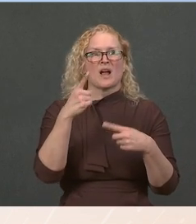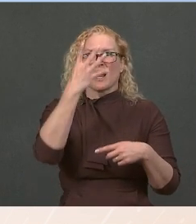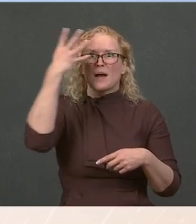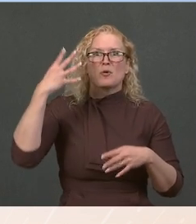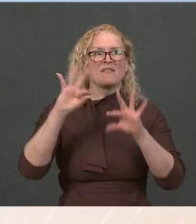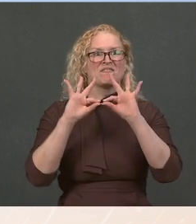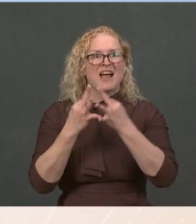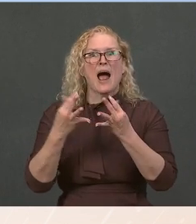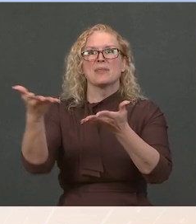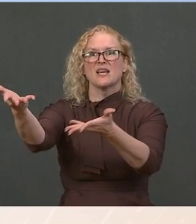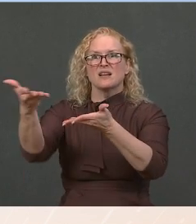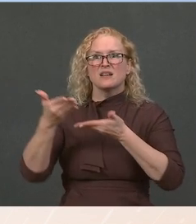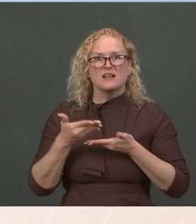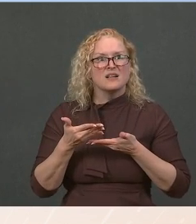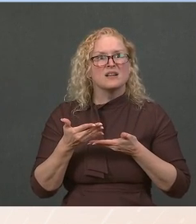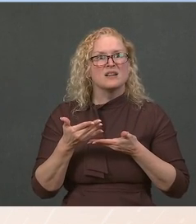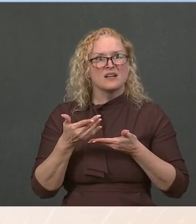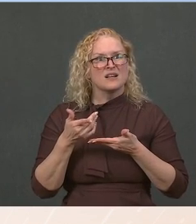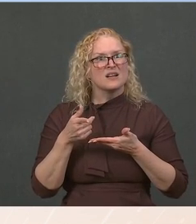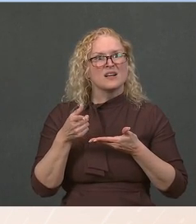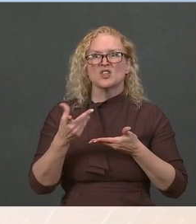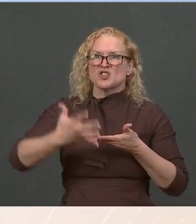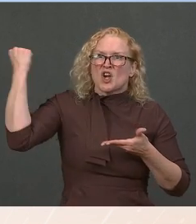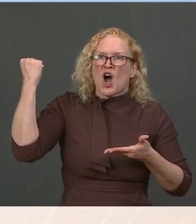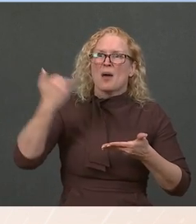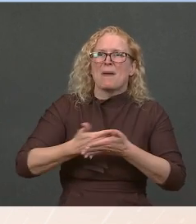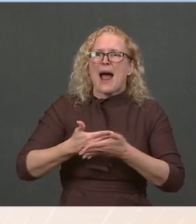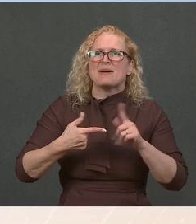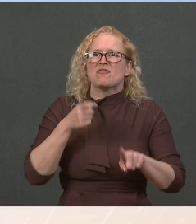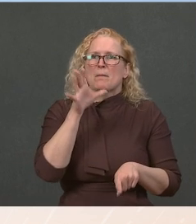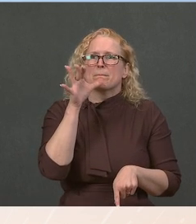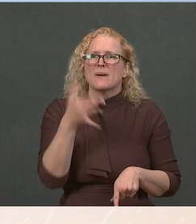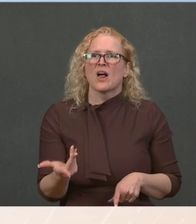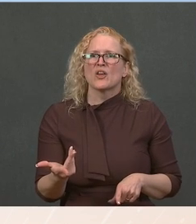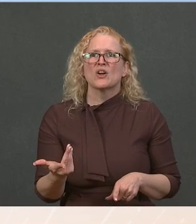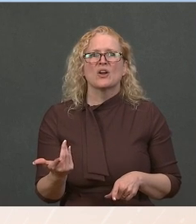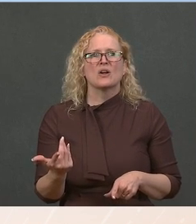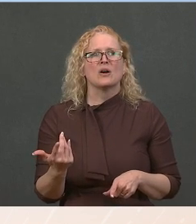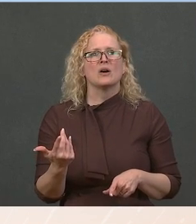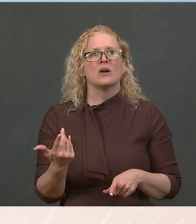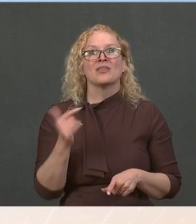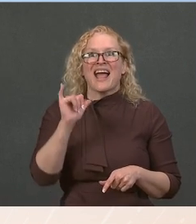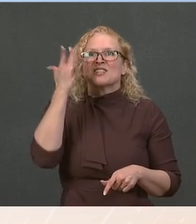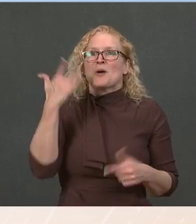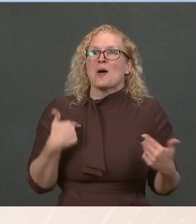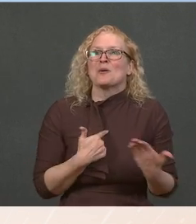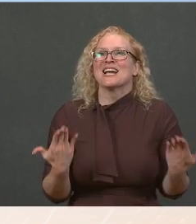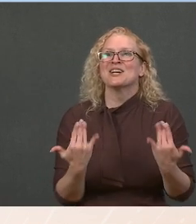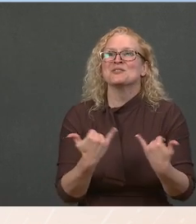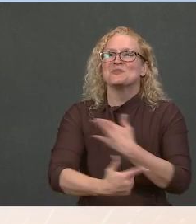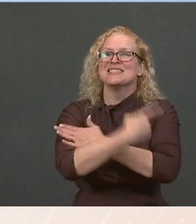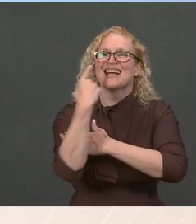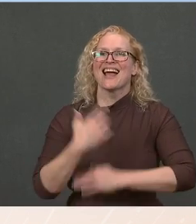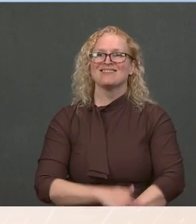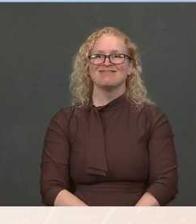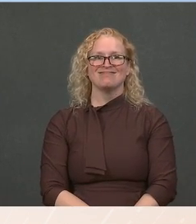of the last administration. That is why we are here today. And that's -- you asking me this question -- that I actually cannot answer because you got to go